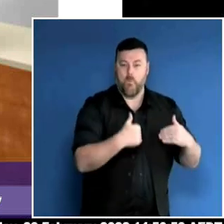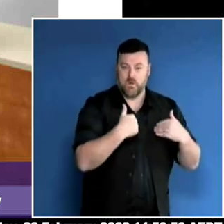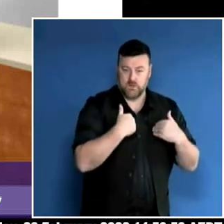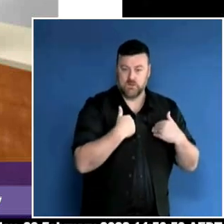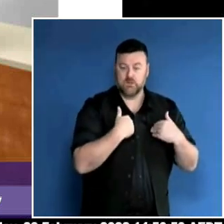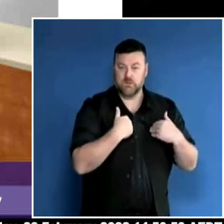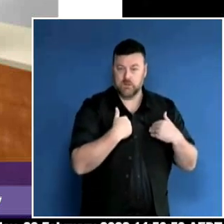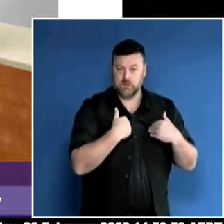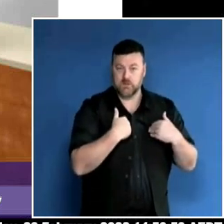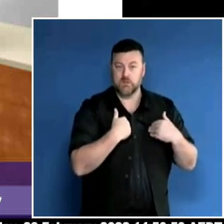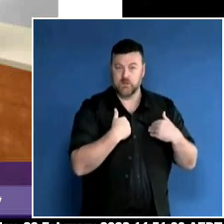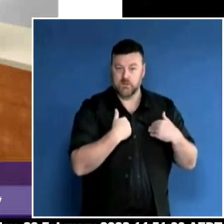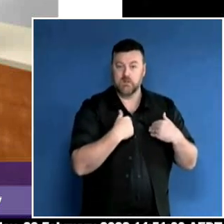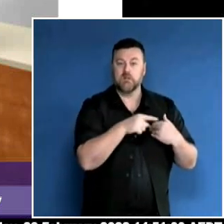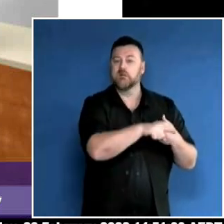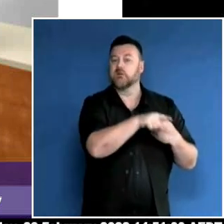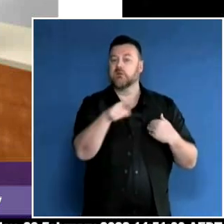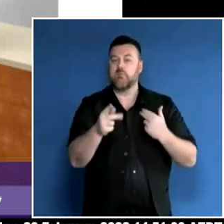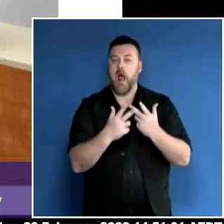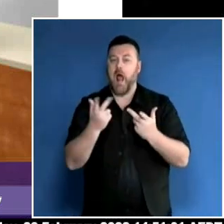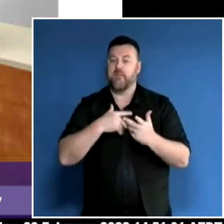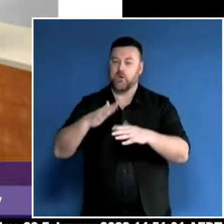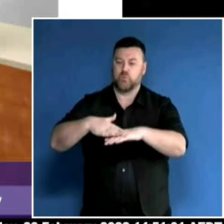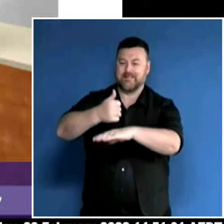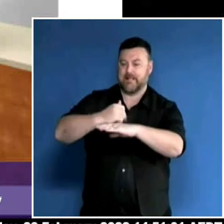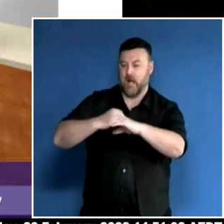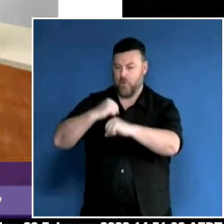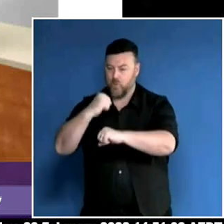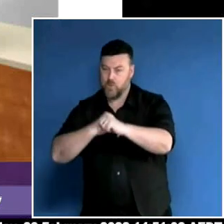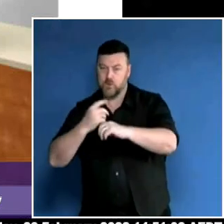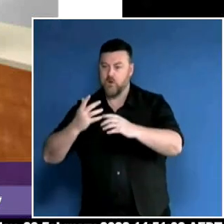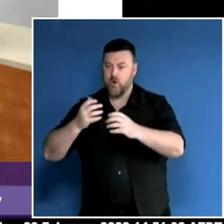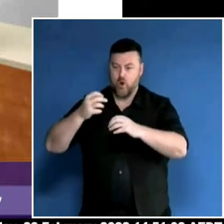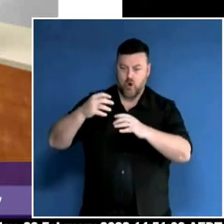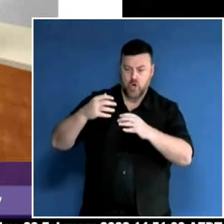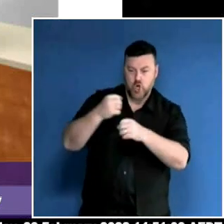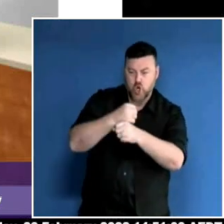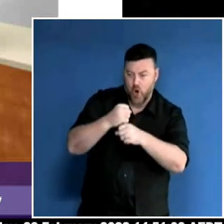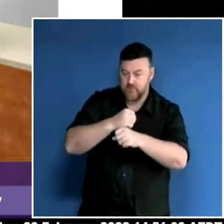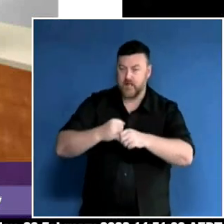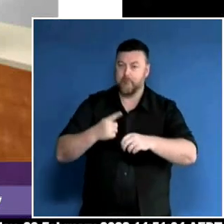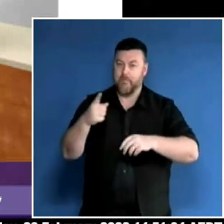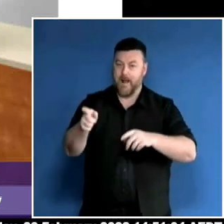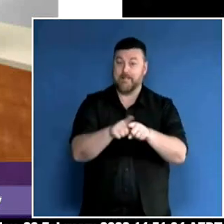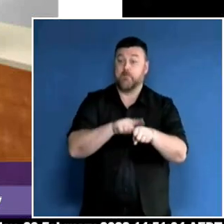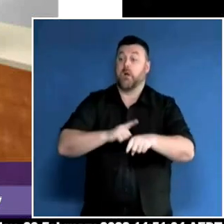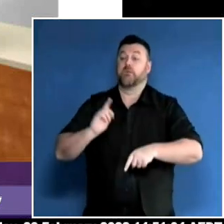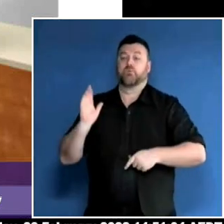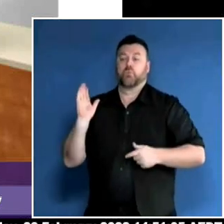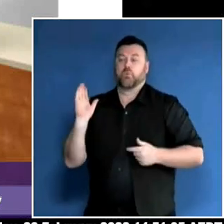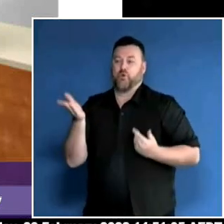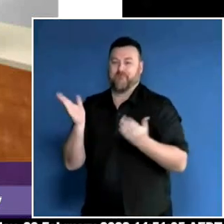the morning and doing the same thing. But actually serving the coffee to the staff in the office. All right.